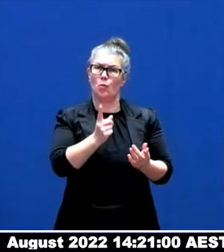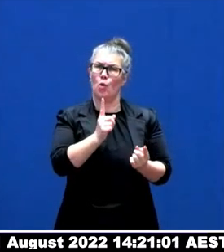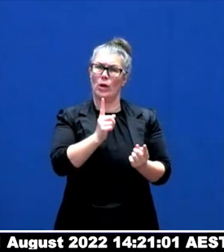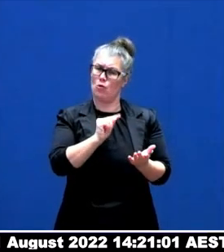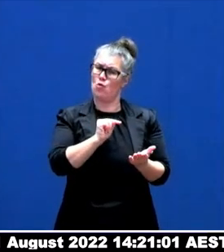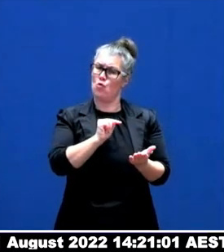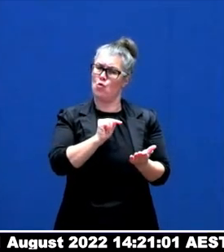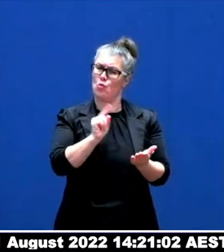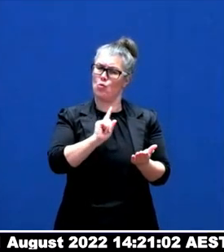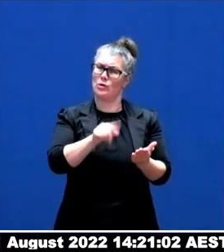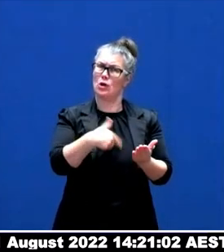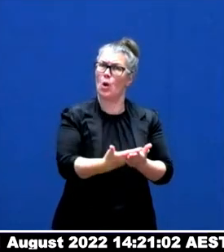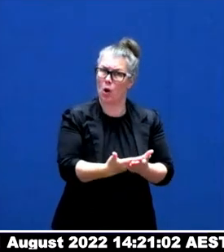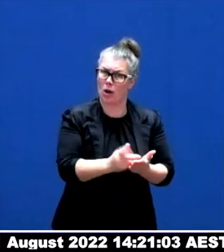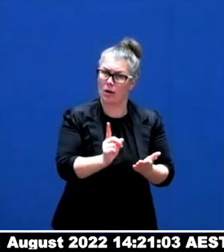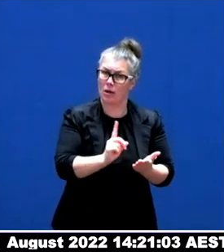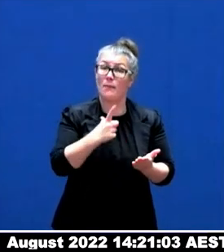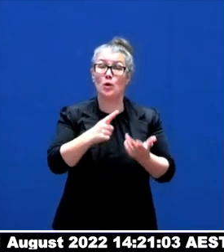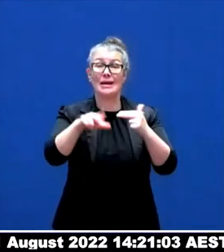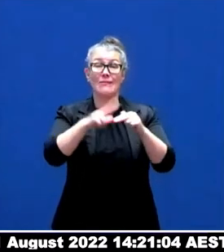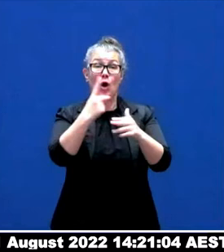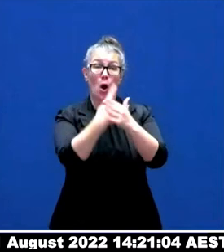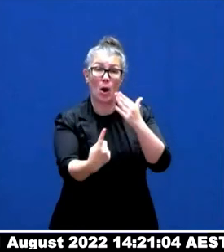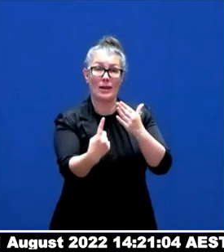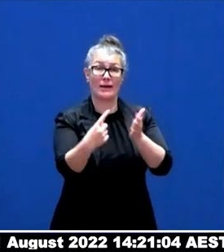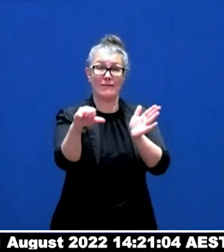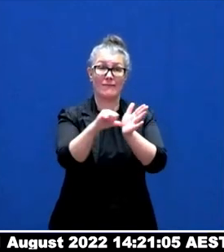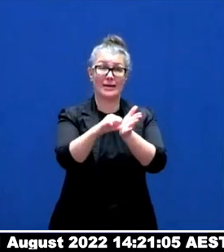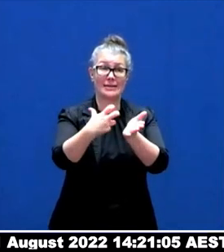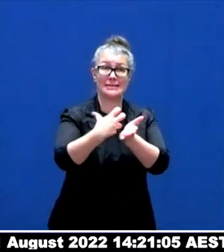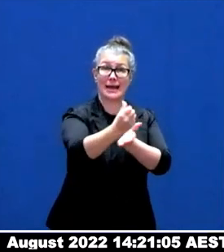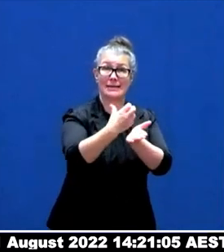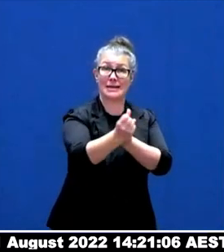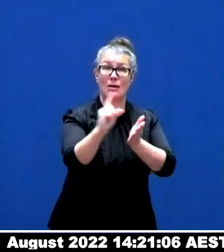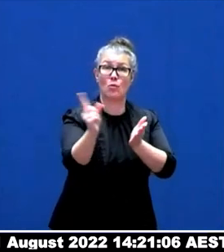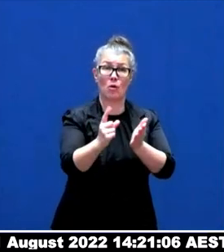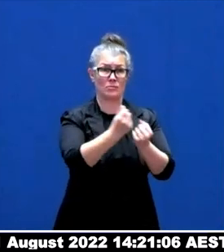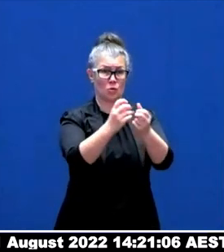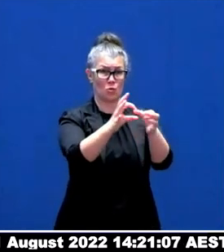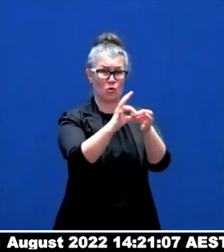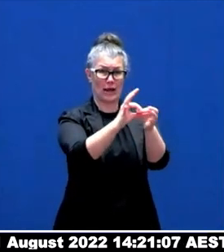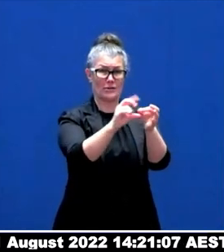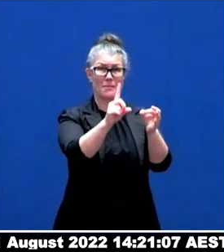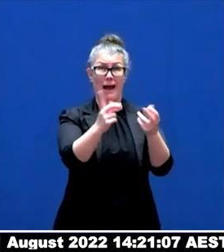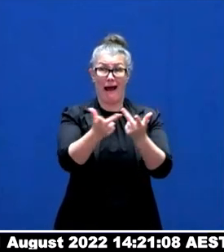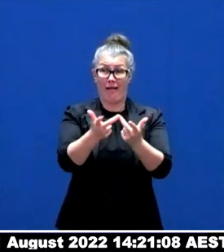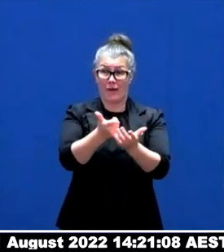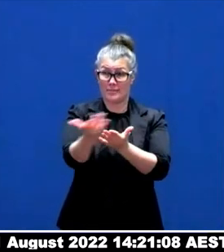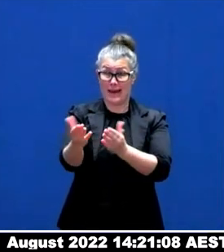Especially if the only funds being drawn down were support coordination and the participant wasn't linked to any funds - any other services.